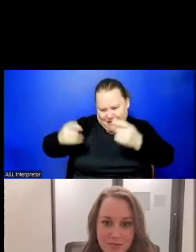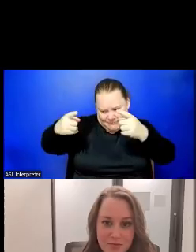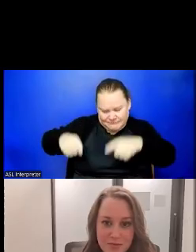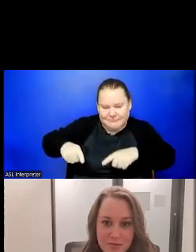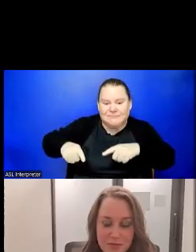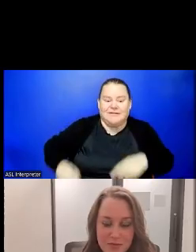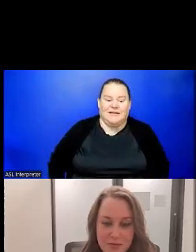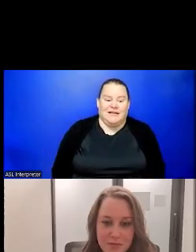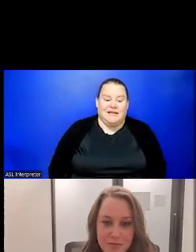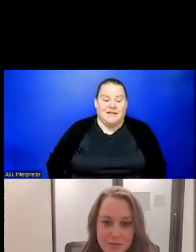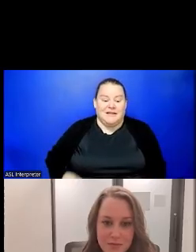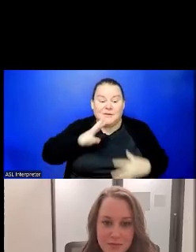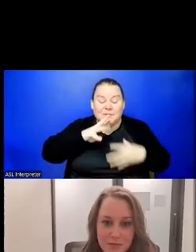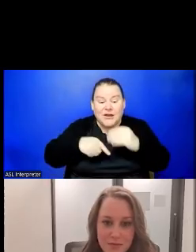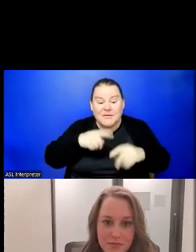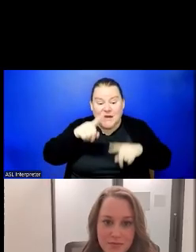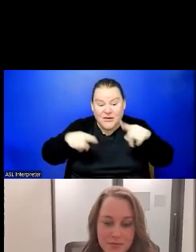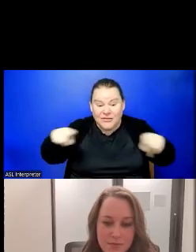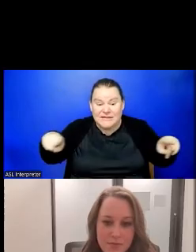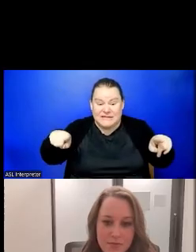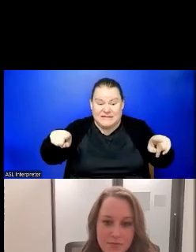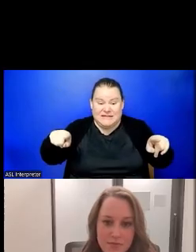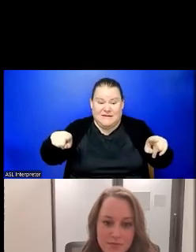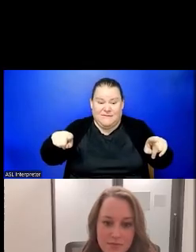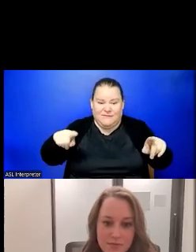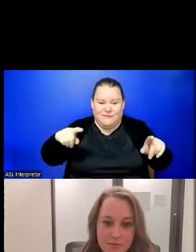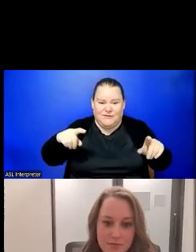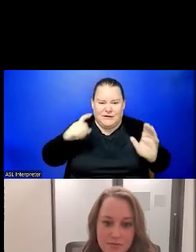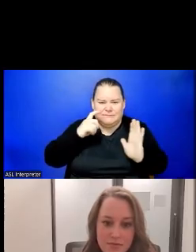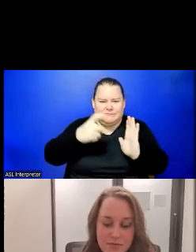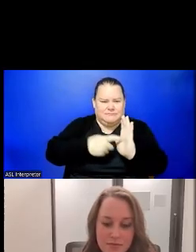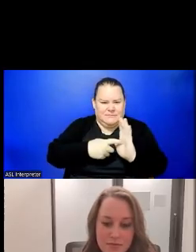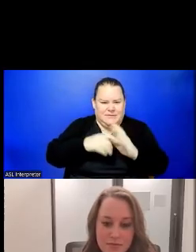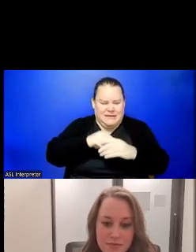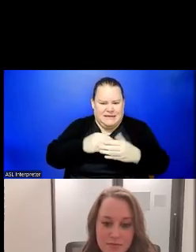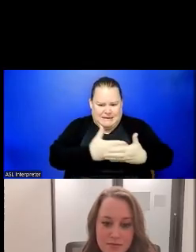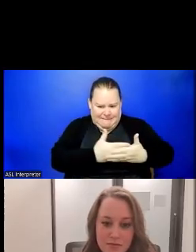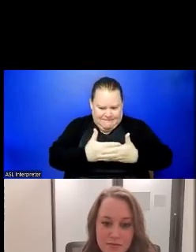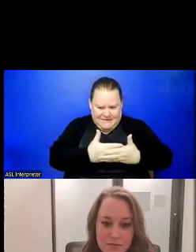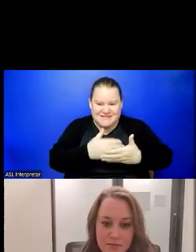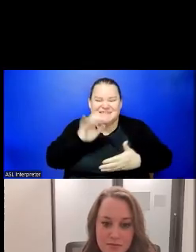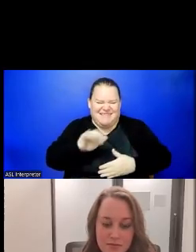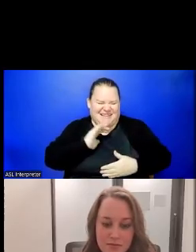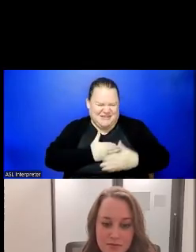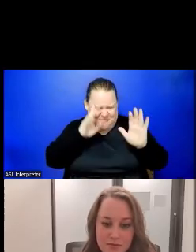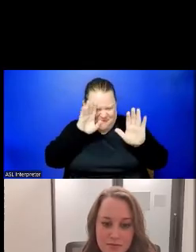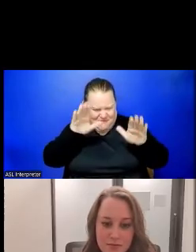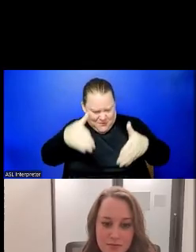about the different clinical characteristics in infants. Again, that's our focus, and we'll talk about the initial